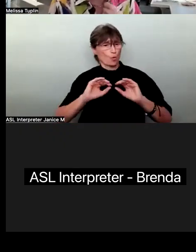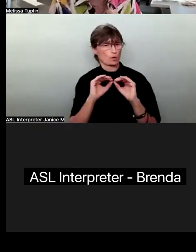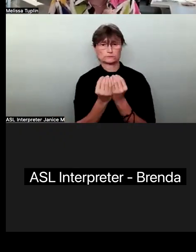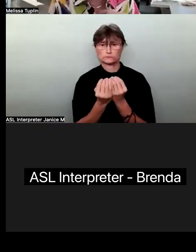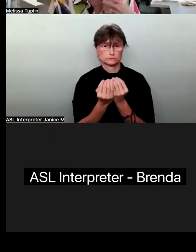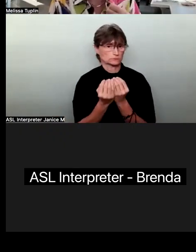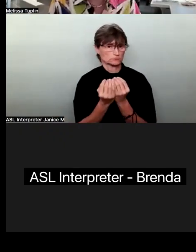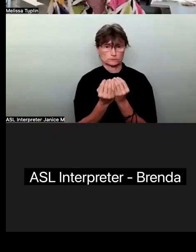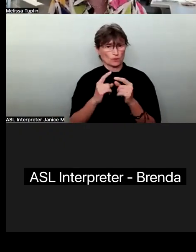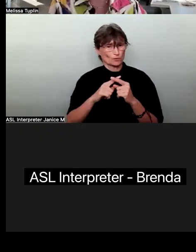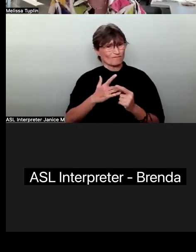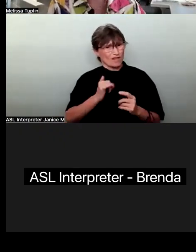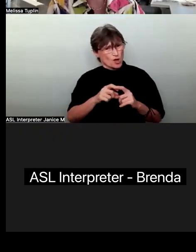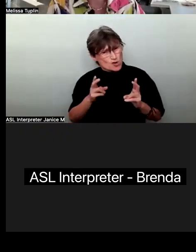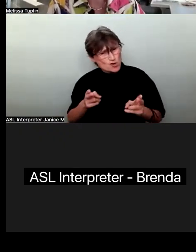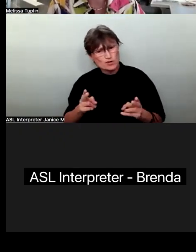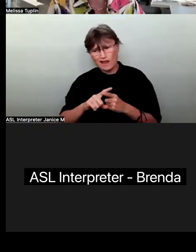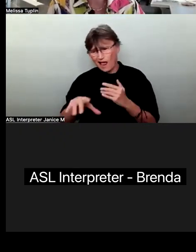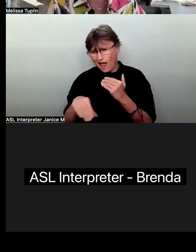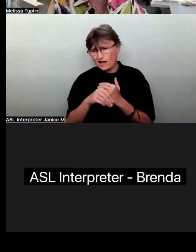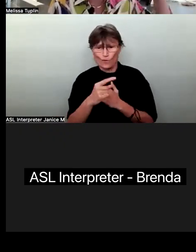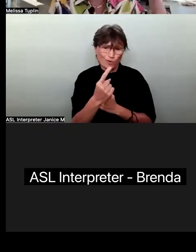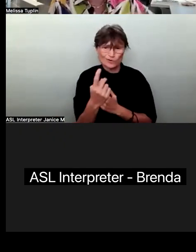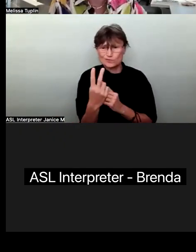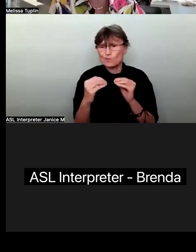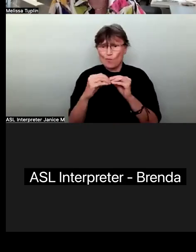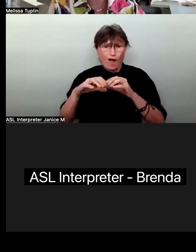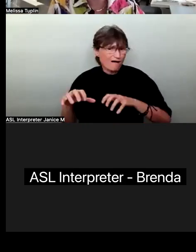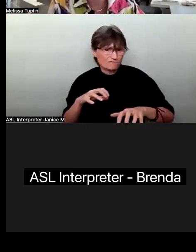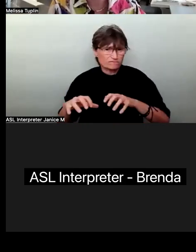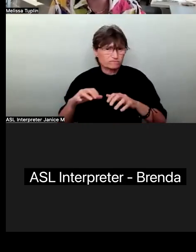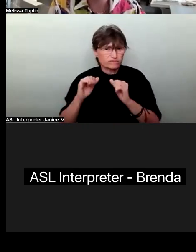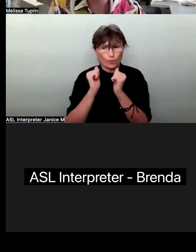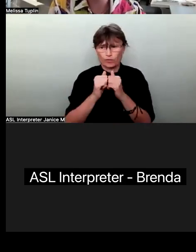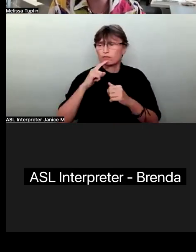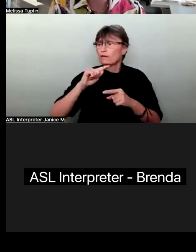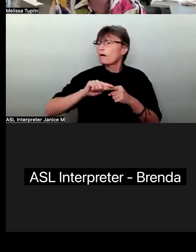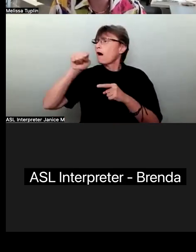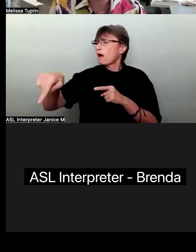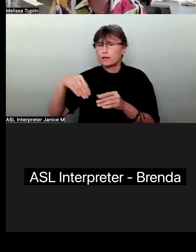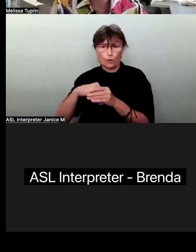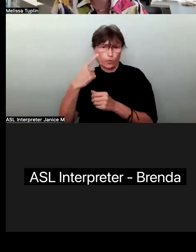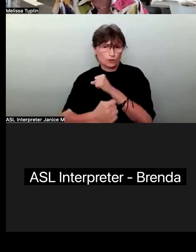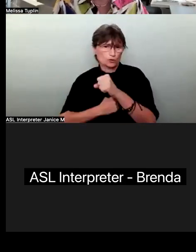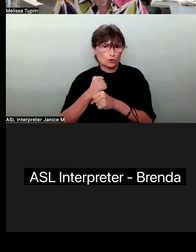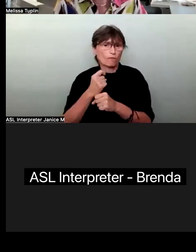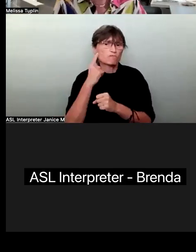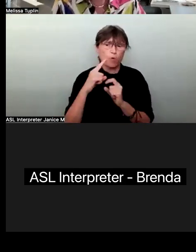hurry and add one or two activities in an outer ward in a single year for an extra point. We are